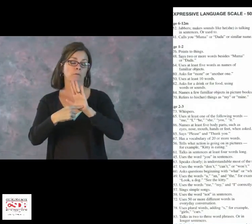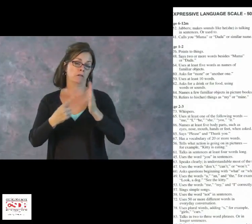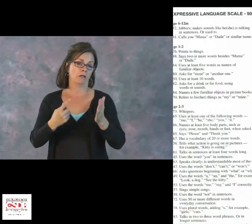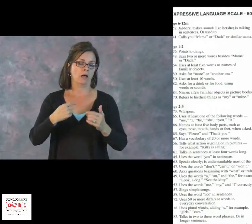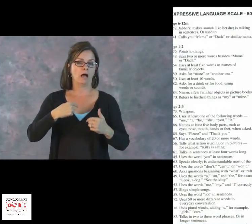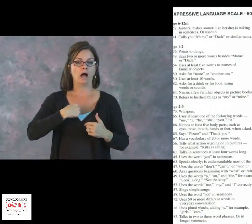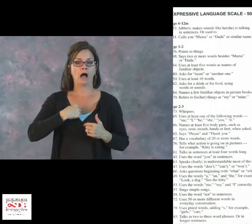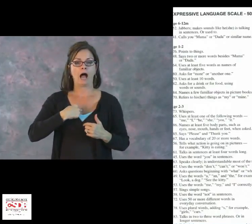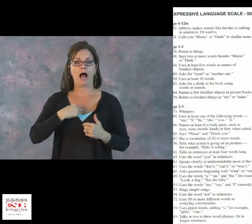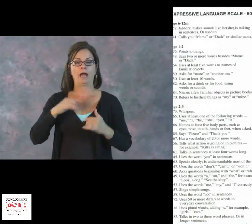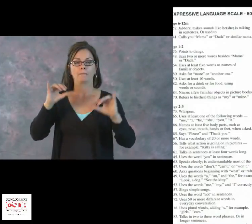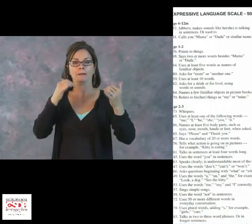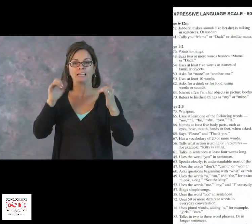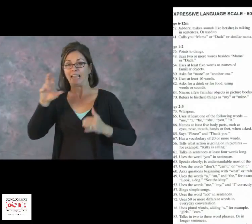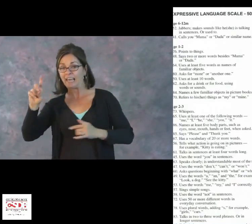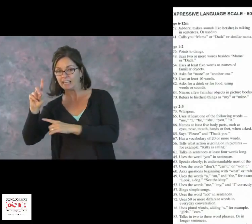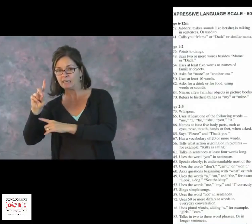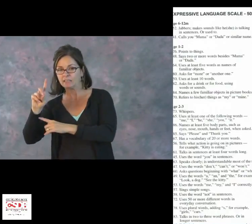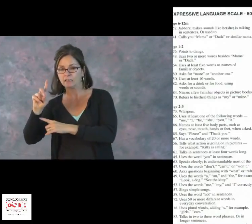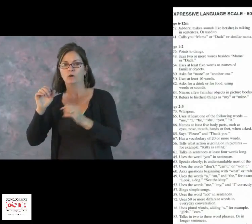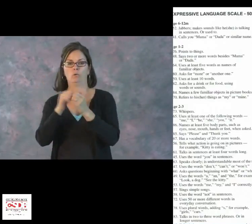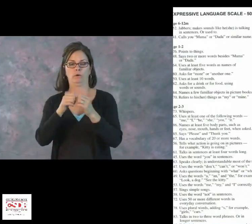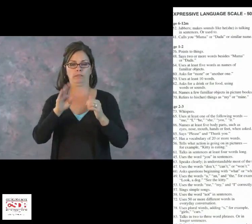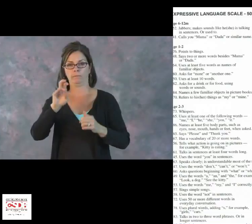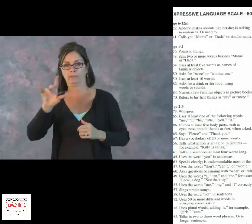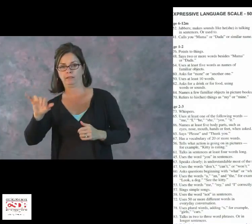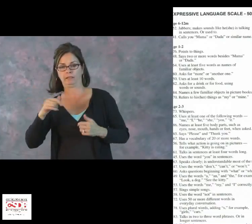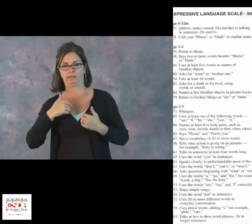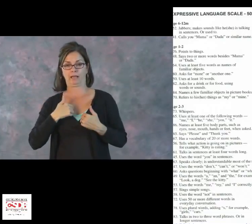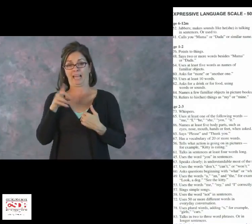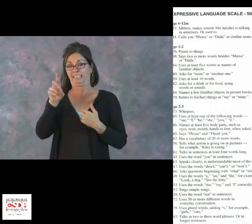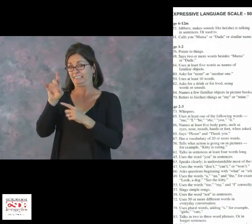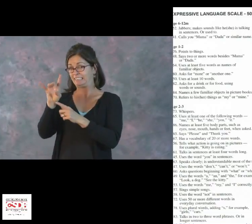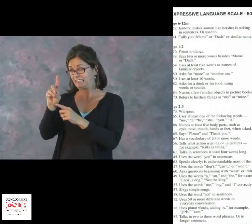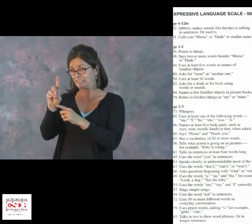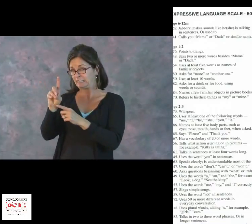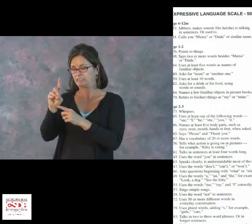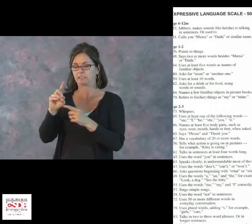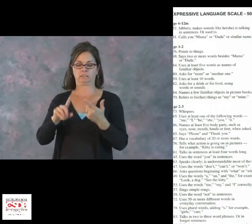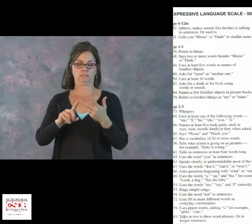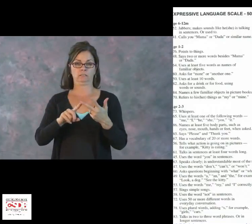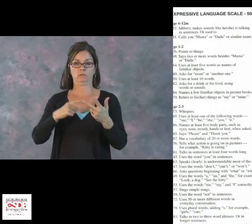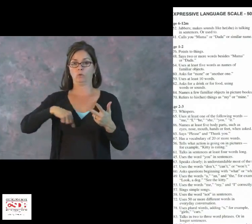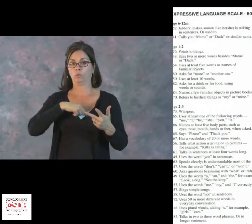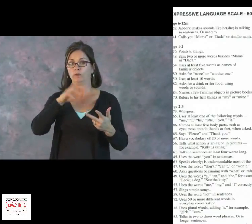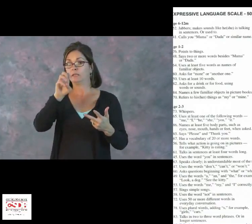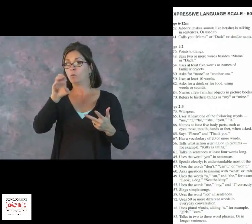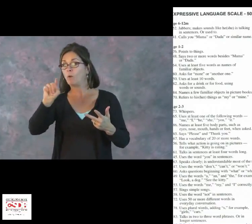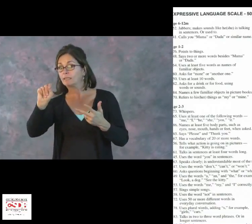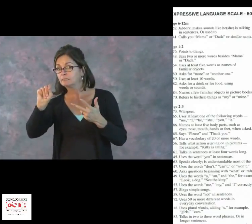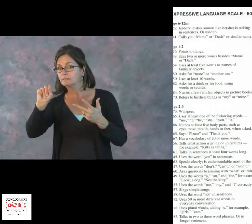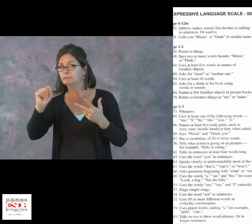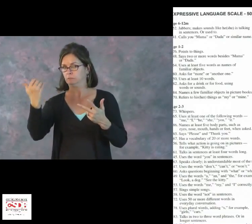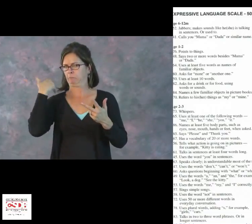" "I played with Billy.' 'I did.' 'We went....' "